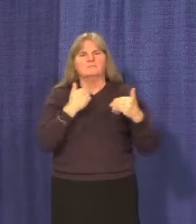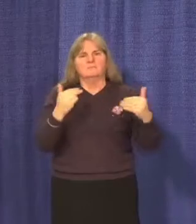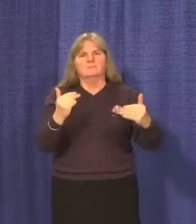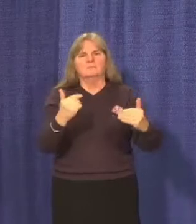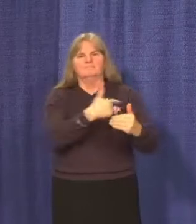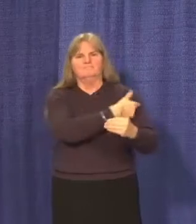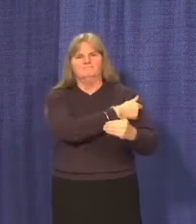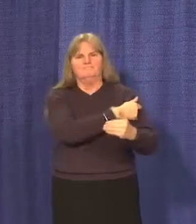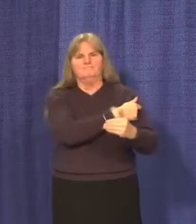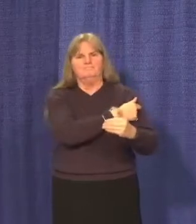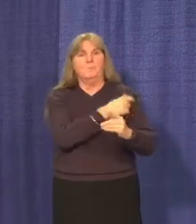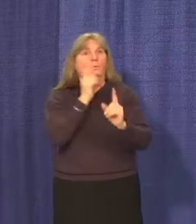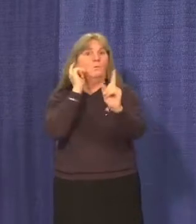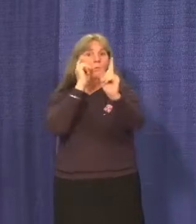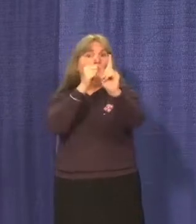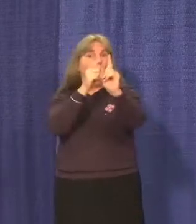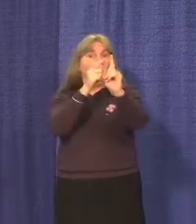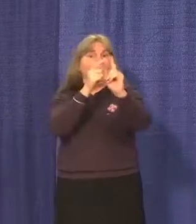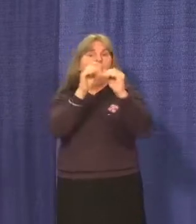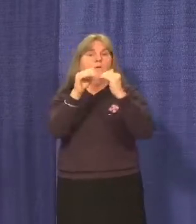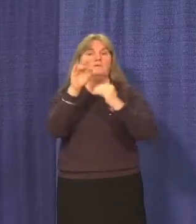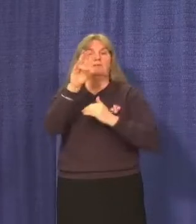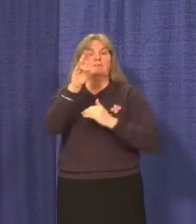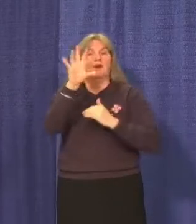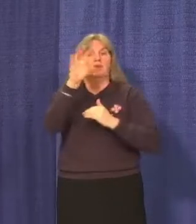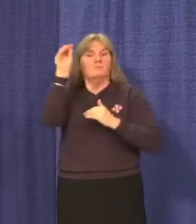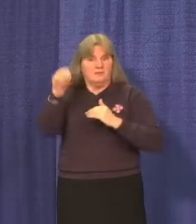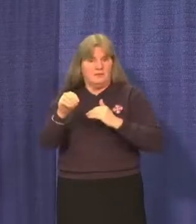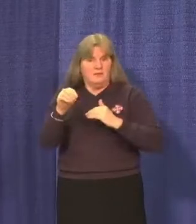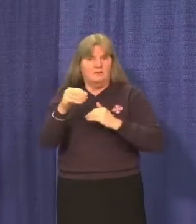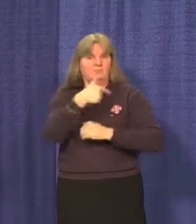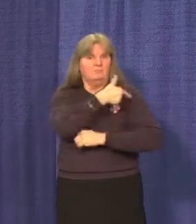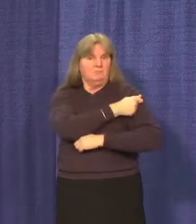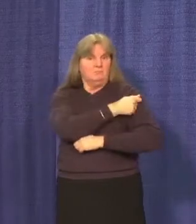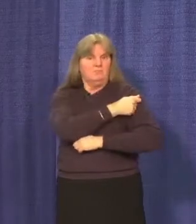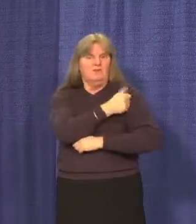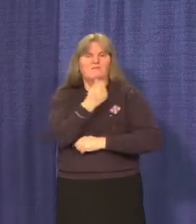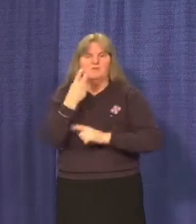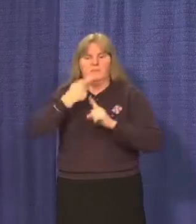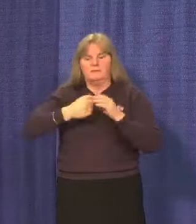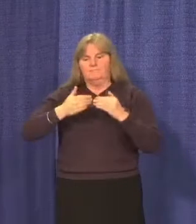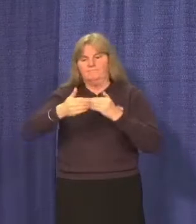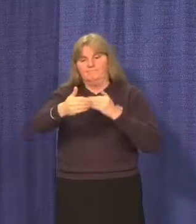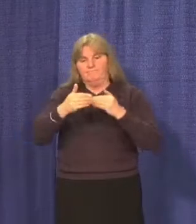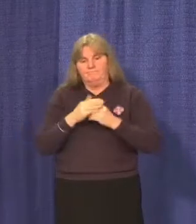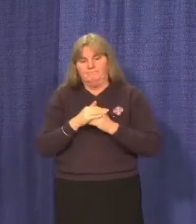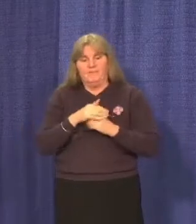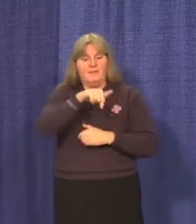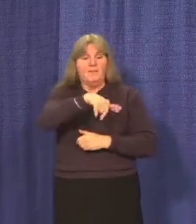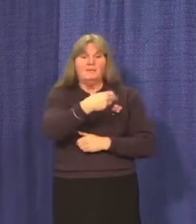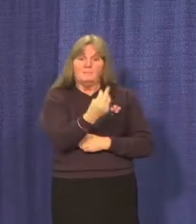We are working towards getting 75 percent of the adult population vaccinated over the next few months.